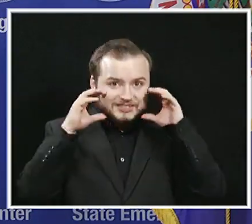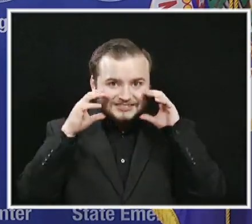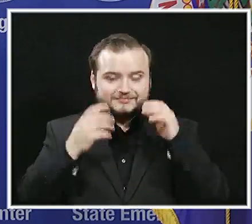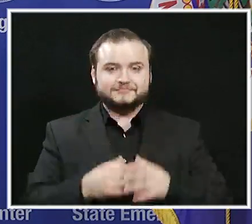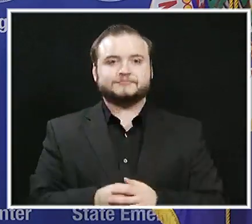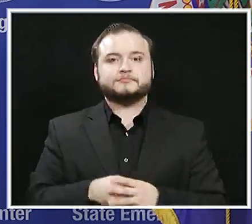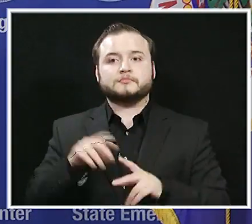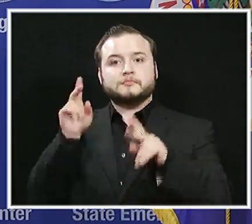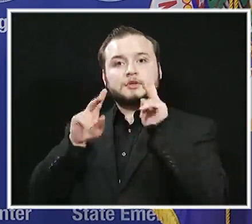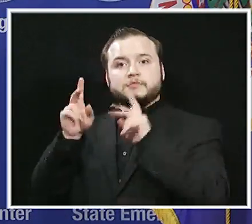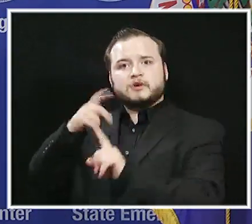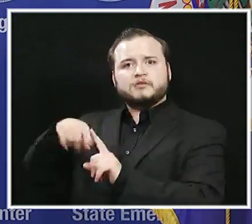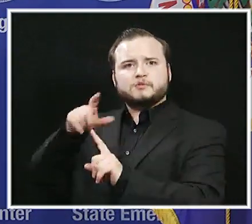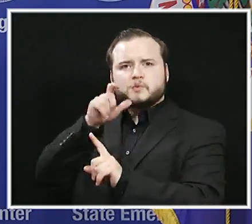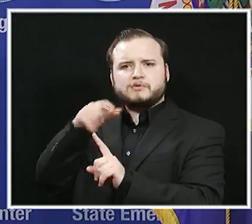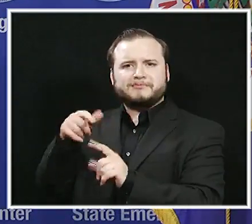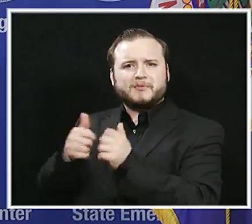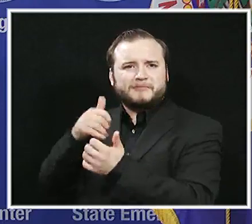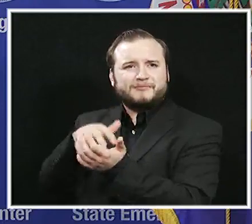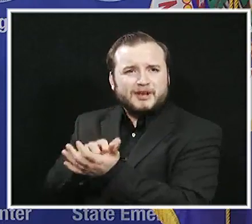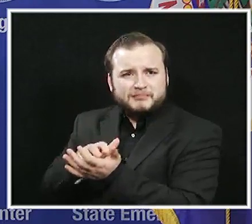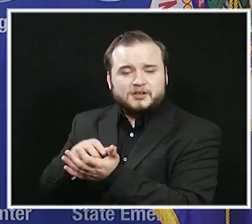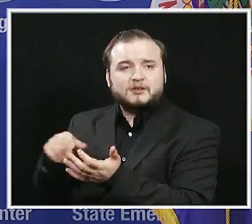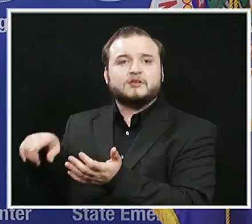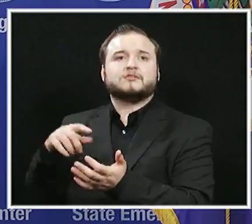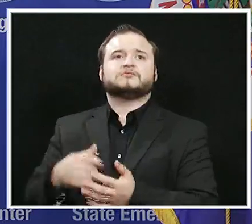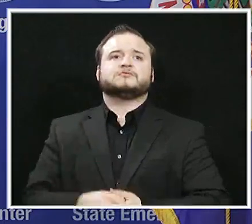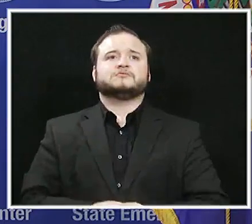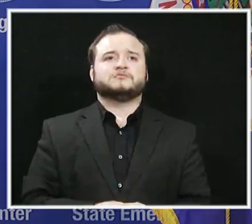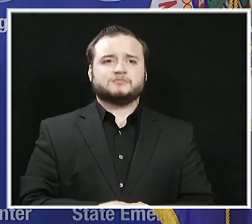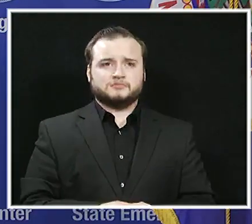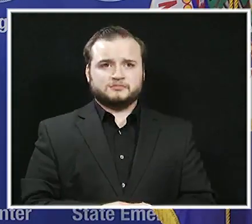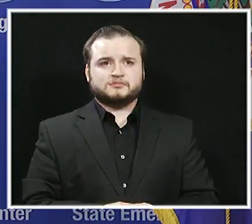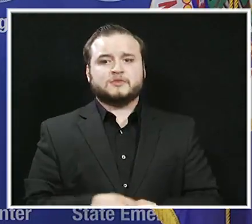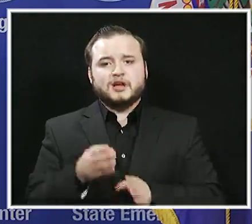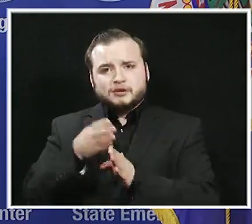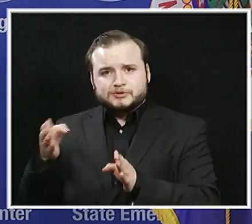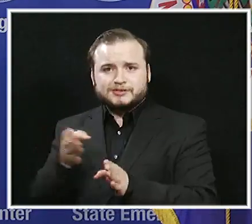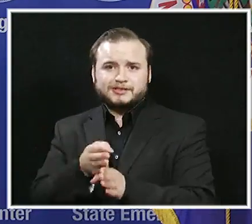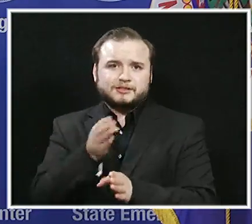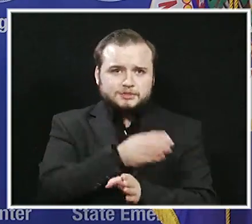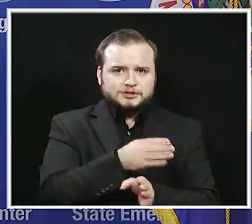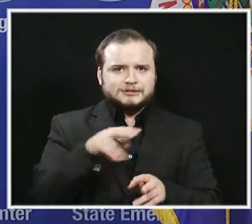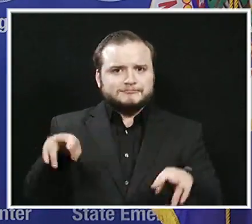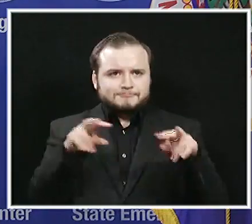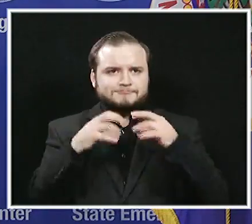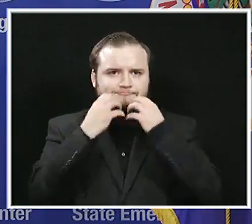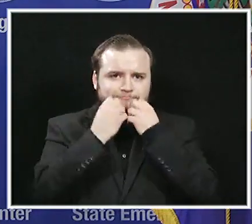distancing is for the first responders, it's for the most vulnerable, it's for your neighbors, and that's a